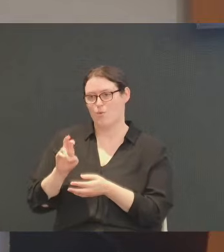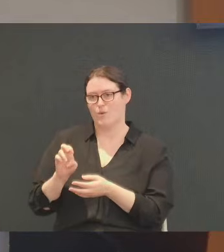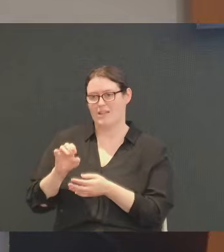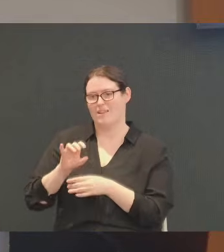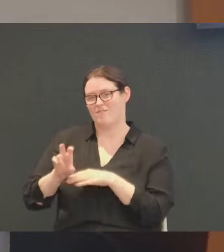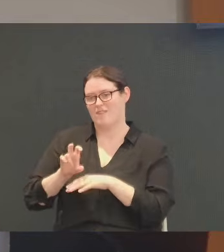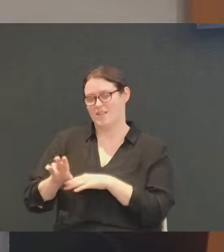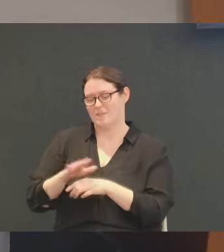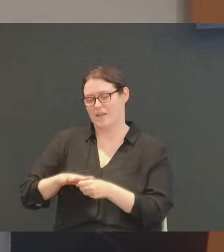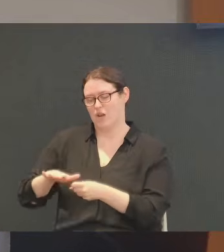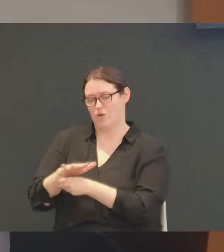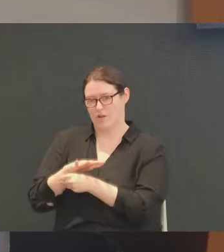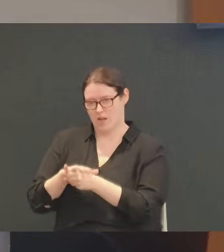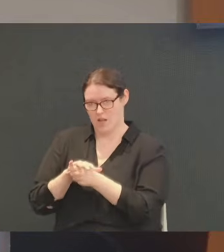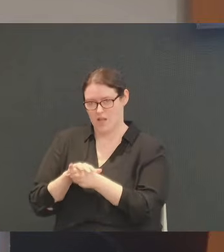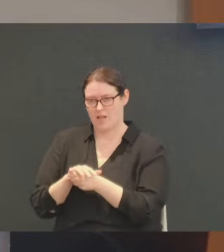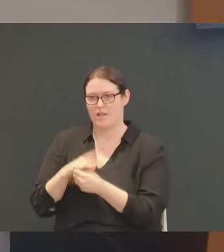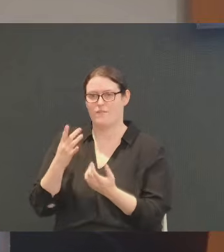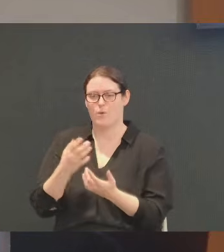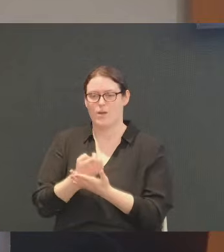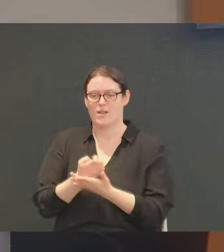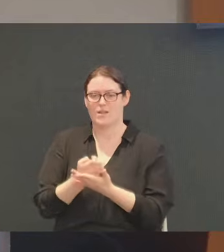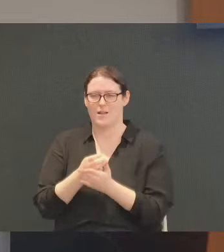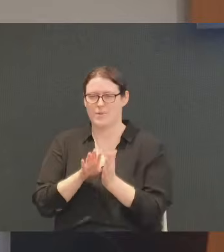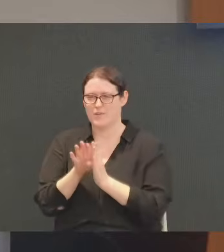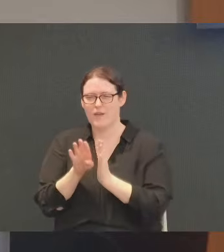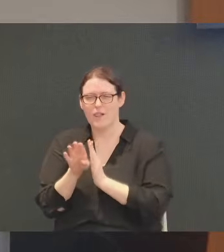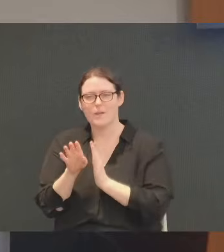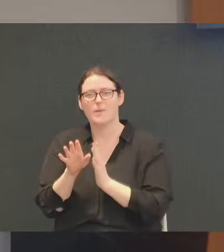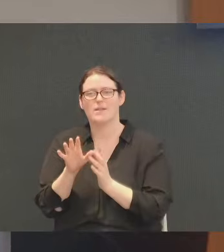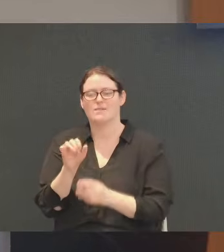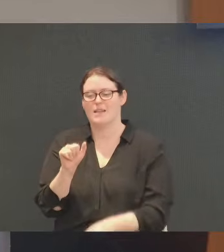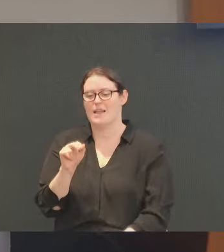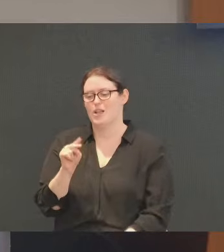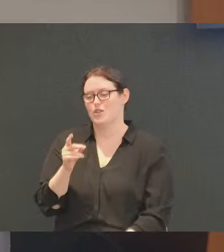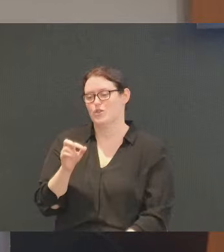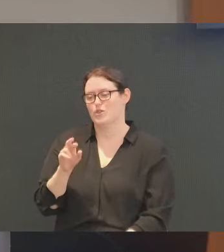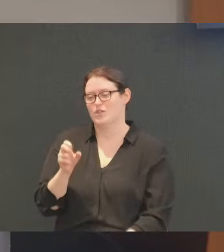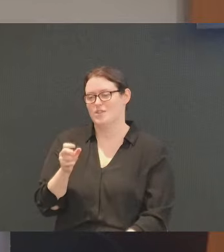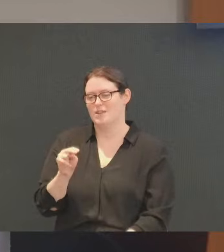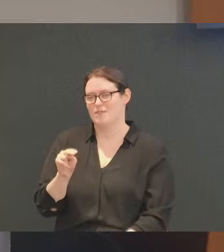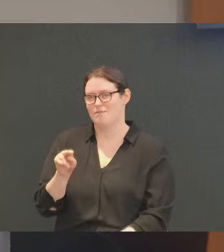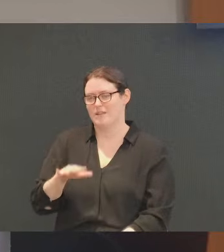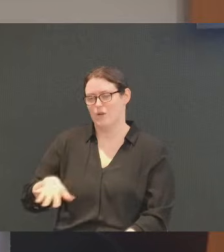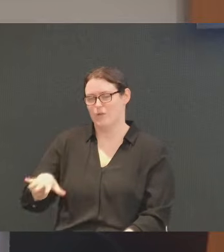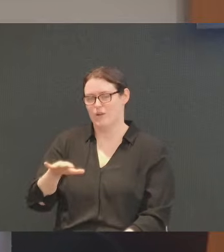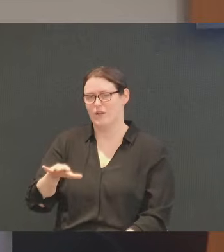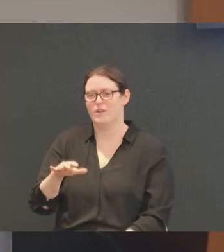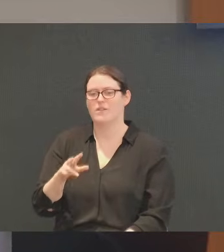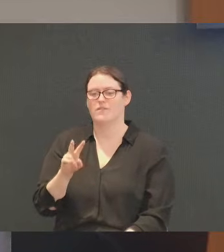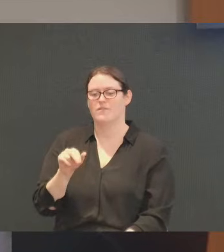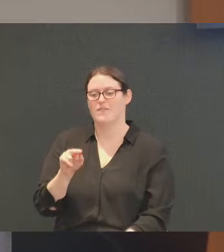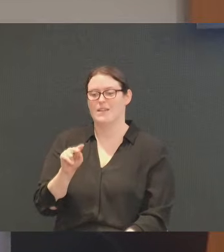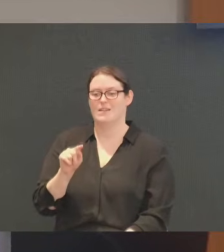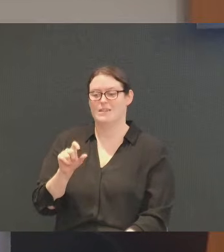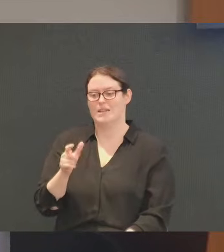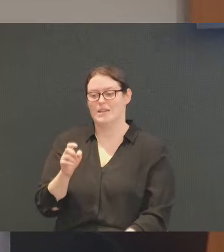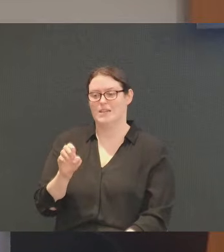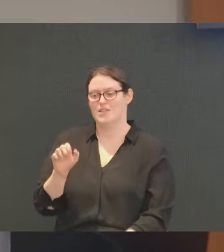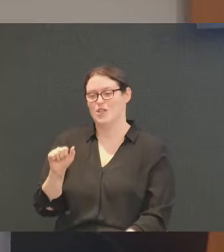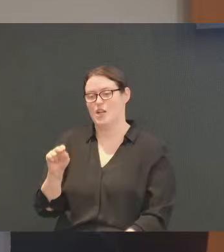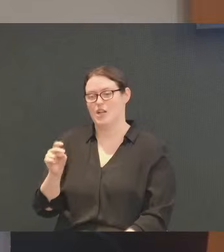incentive program for an economic development in Anderson Township with Vantage Anderson LLC. the